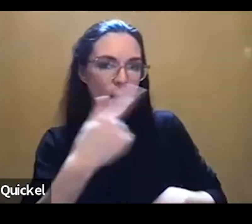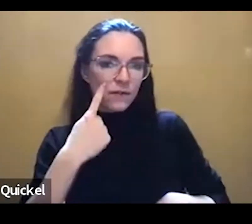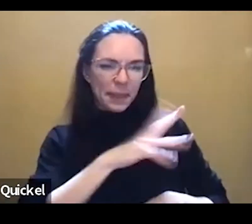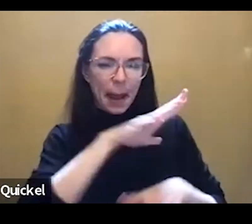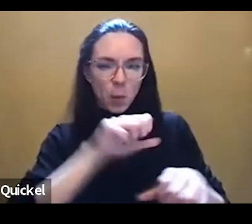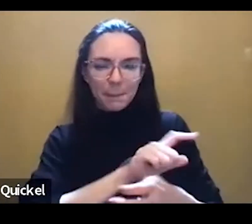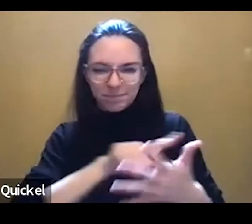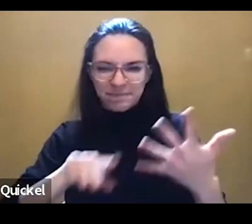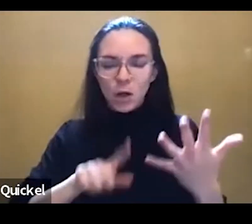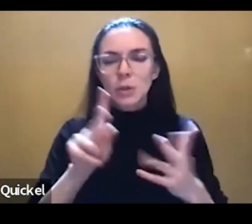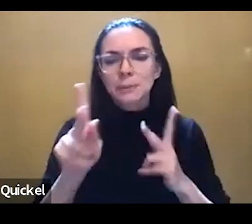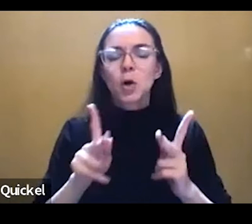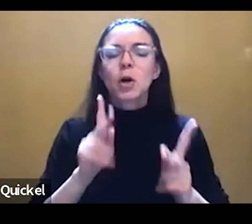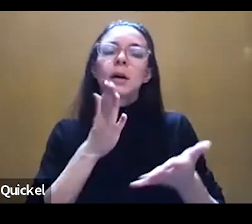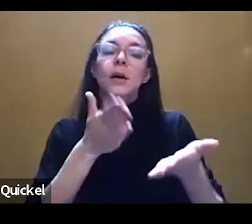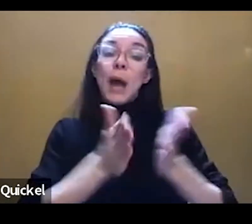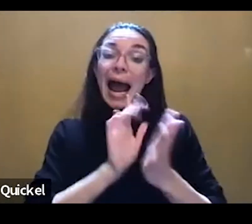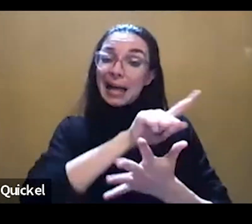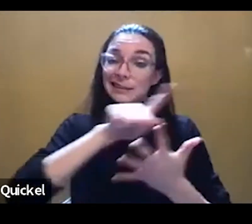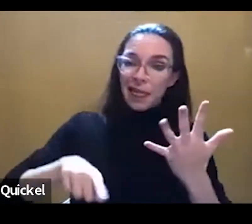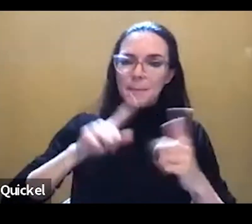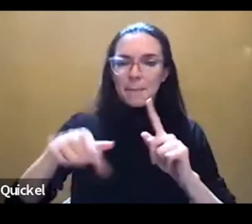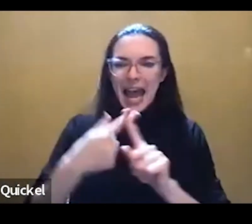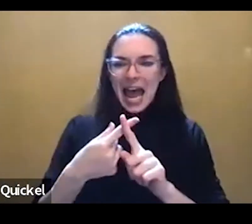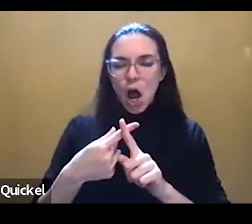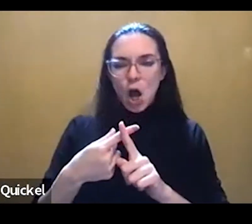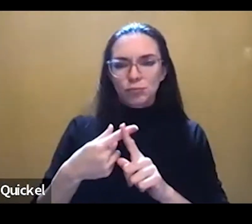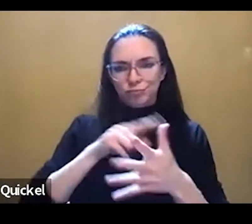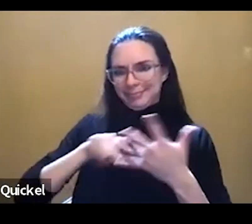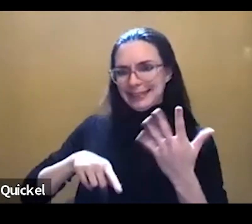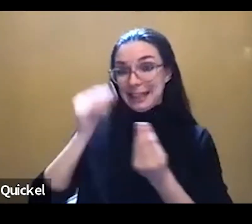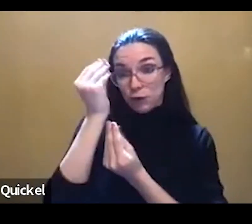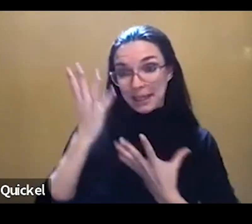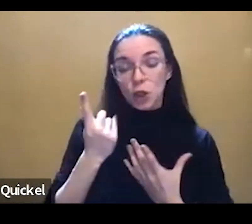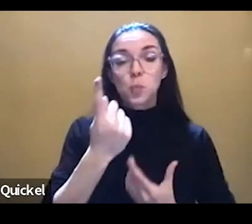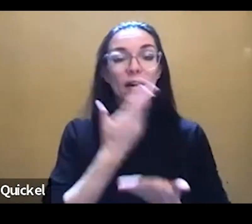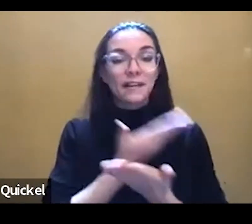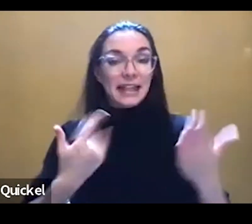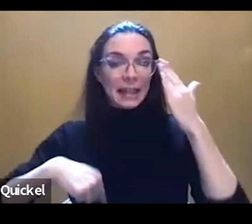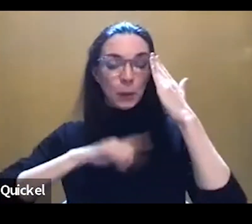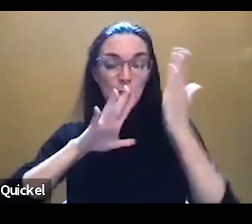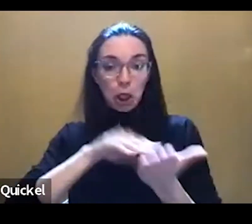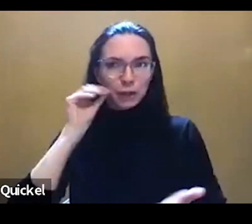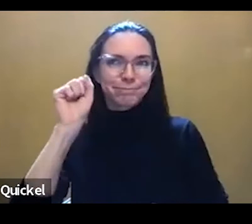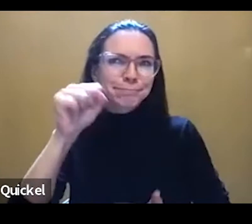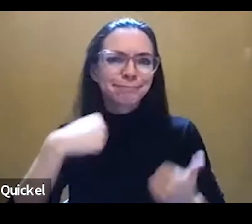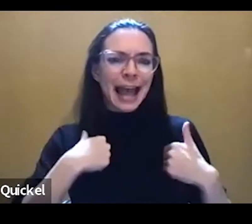And we asked them about this information and among the things we learned, again, it was in the health record but